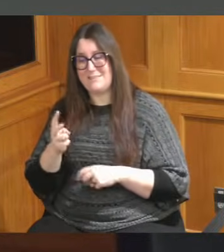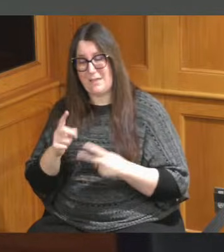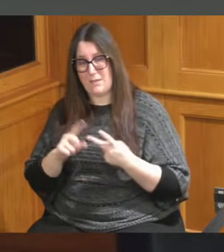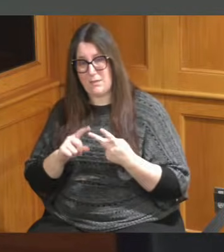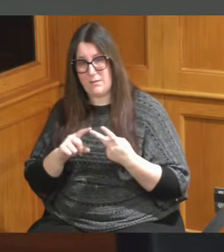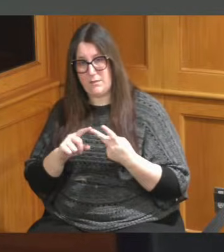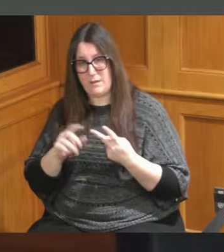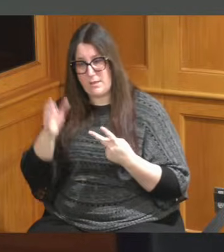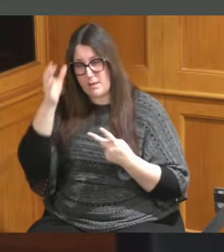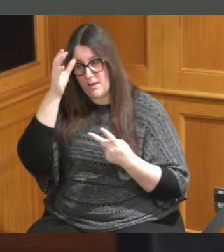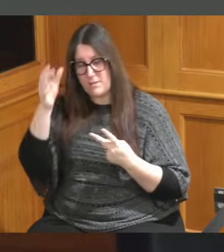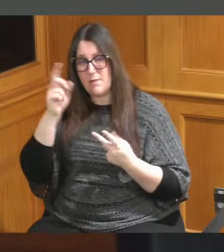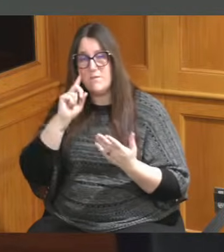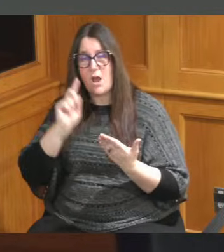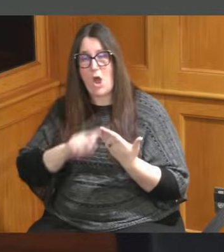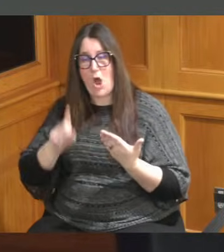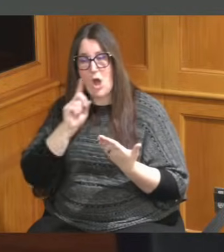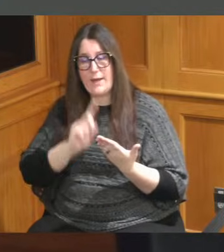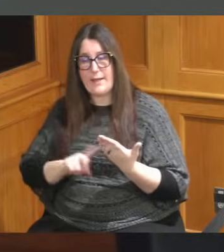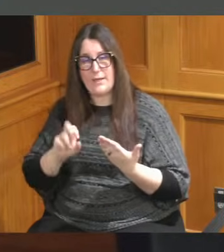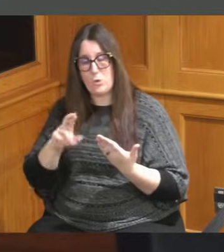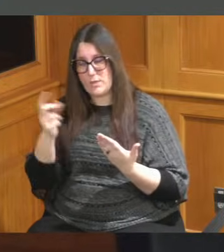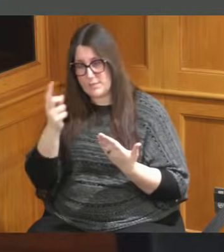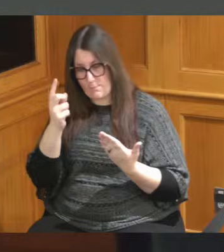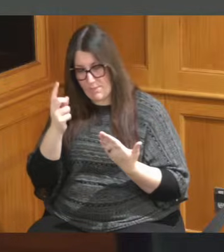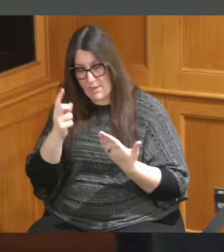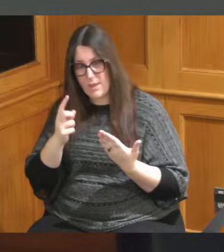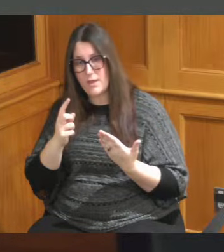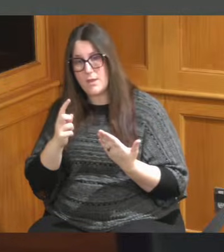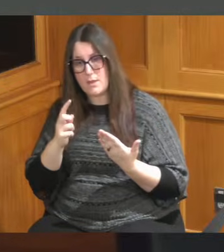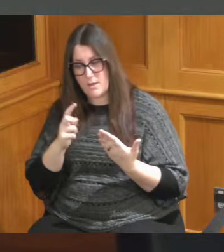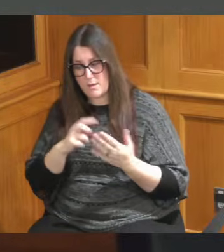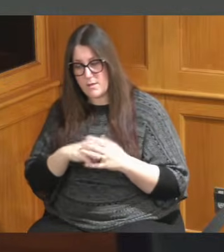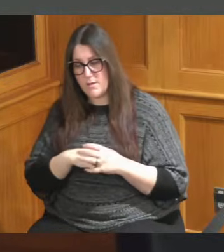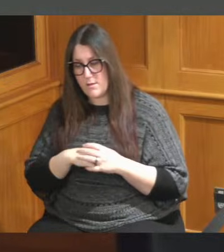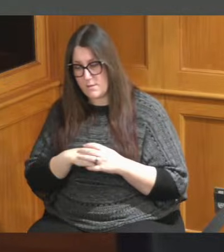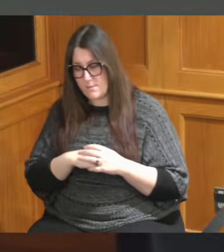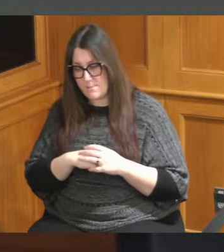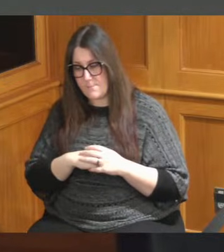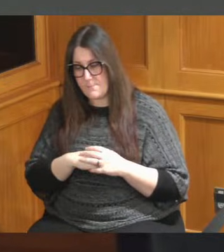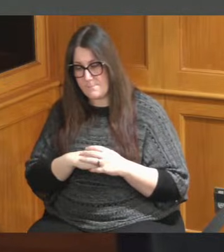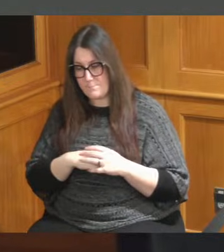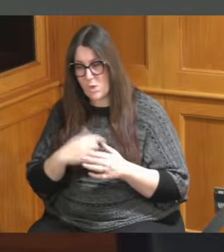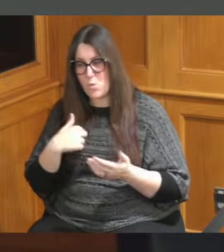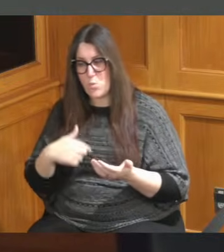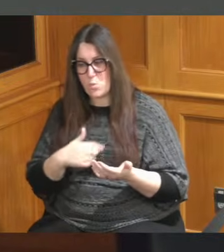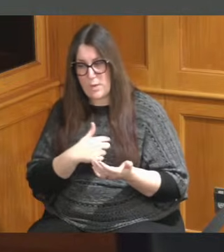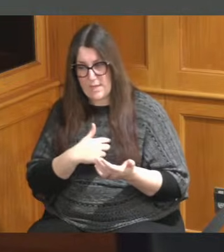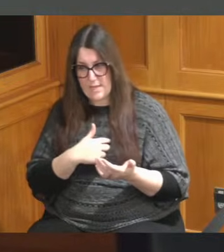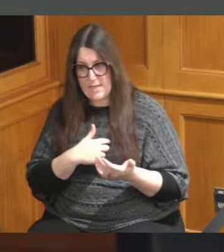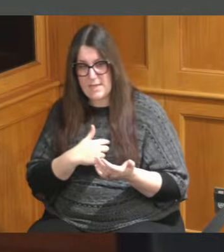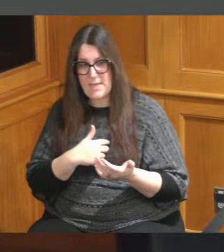concept of an audit or something of of that, um, kind, um, we have talked, John and I have talked,